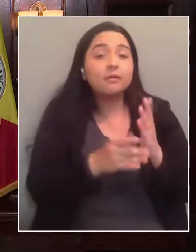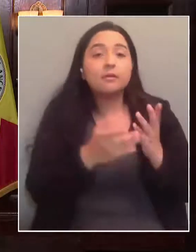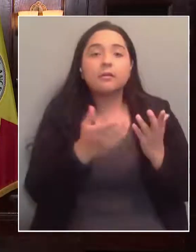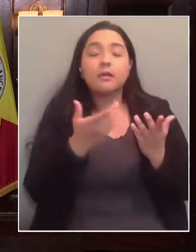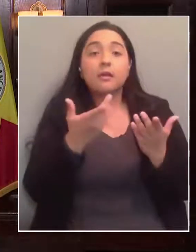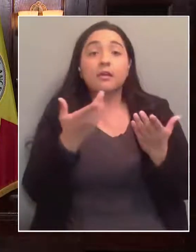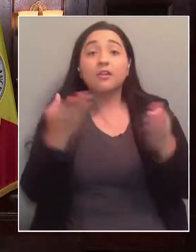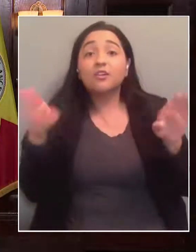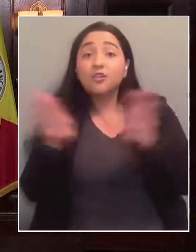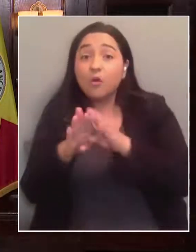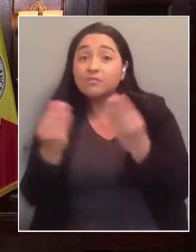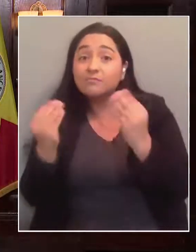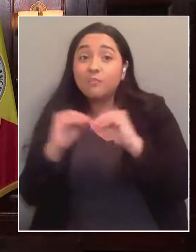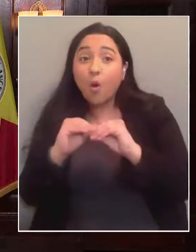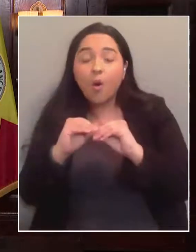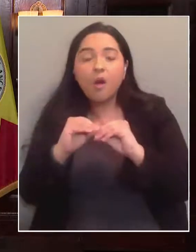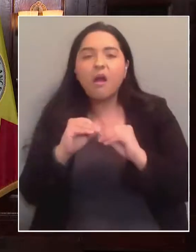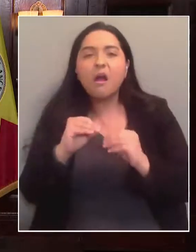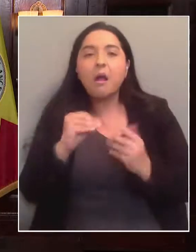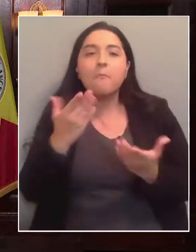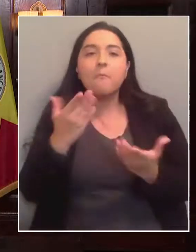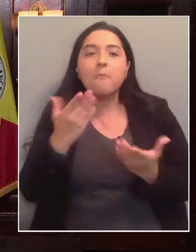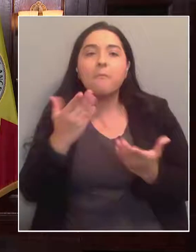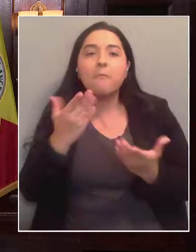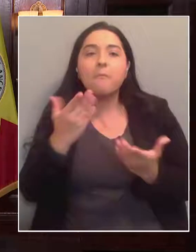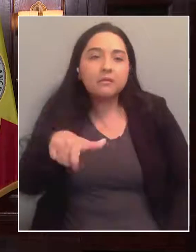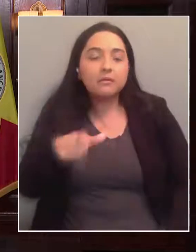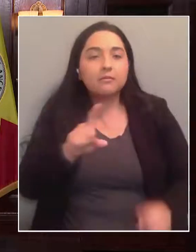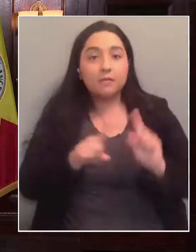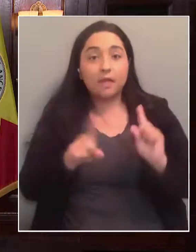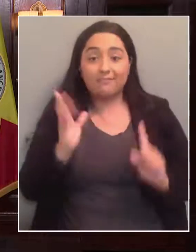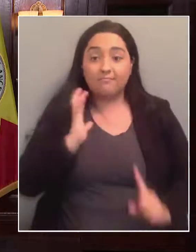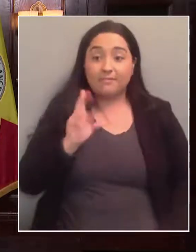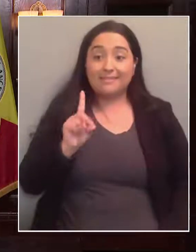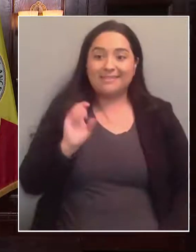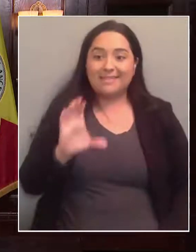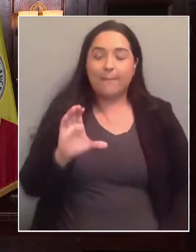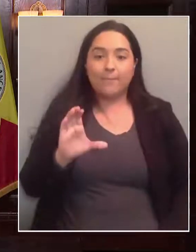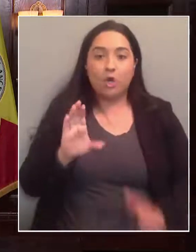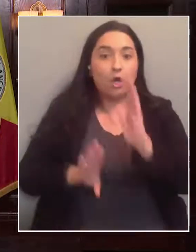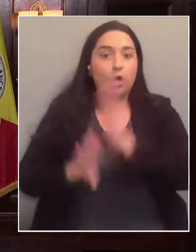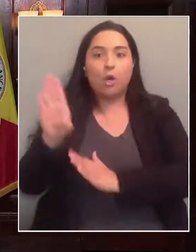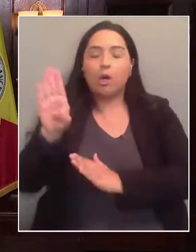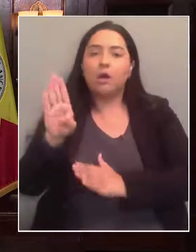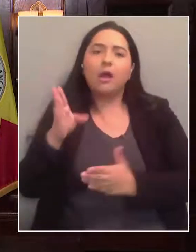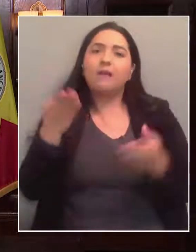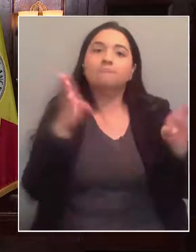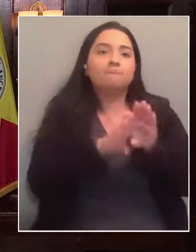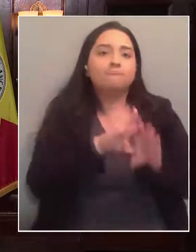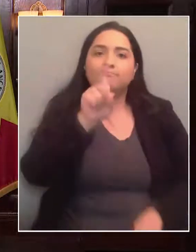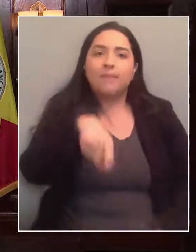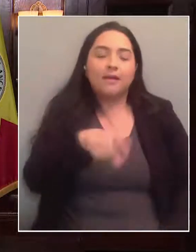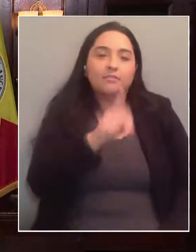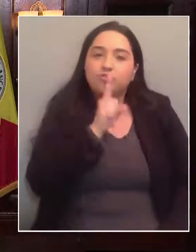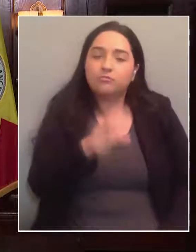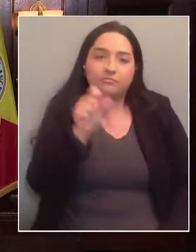WE SAW IN DECEMBER AT ANY PACE LIKE THAT, ABSOLUTELY. THAT IS SOMETHING WE CANNOT SUSTAIN AND MOST IMPORTANTLY